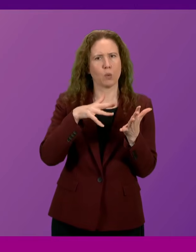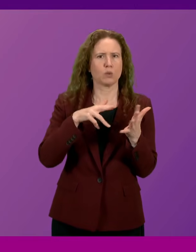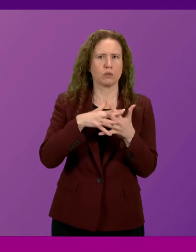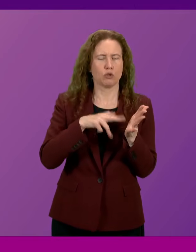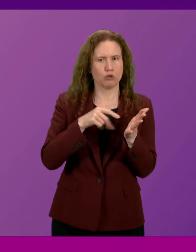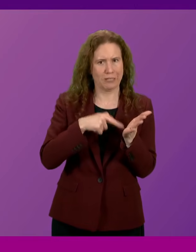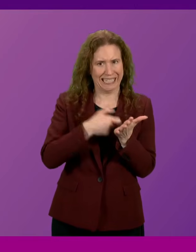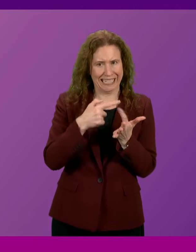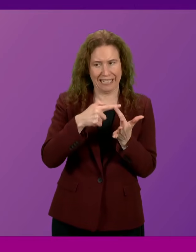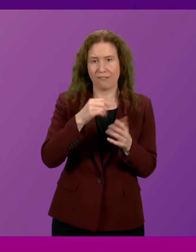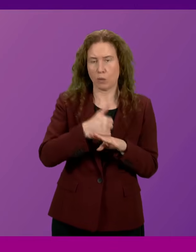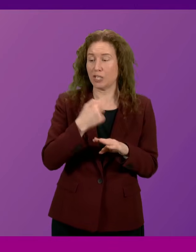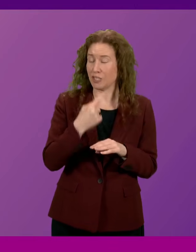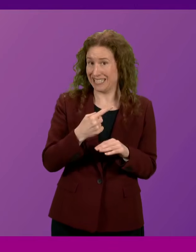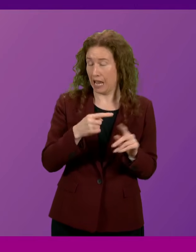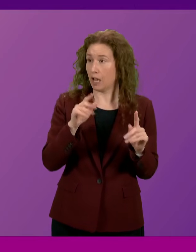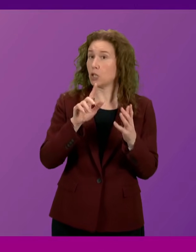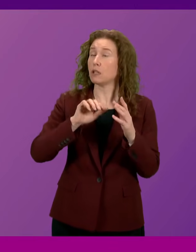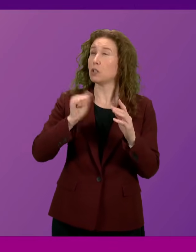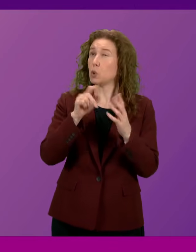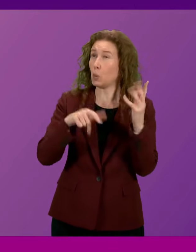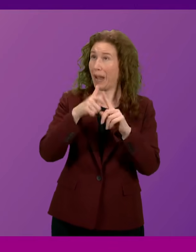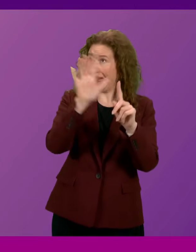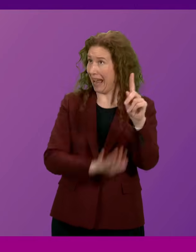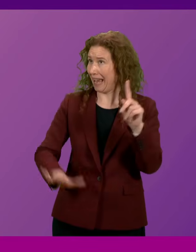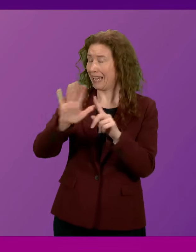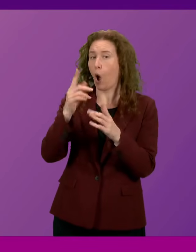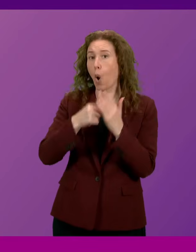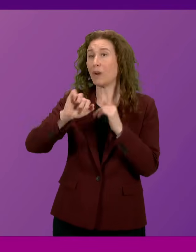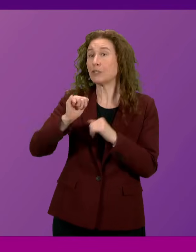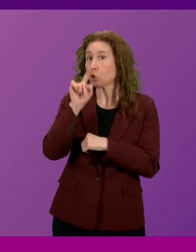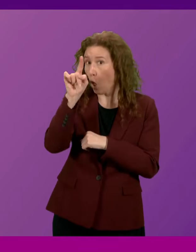will be the only part of the United Kingdom where child poverty levels fall next year.